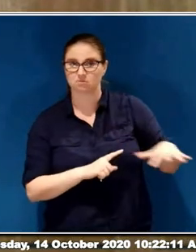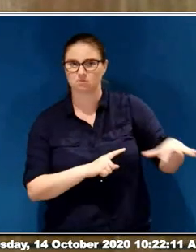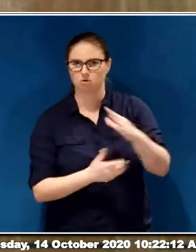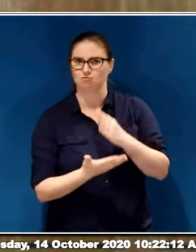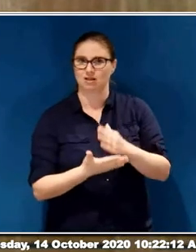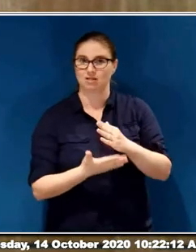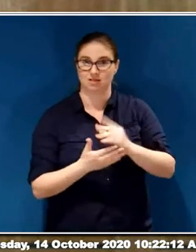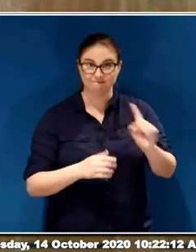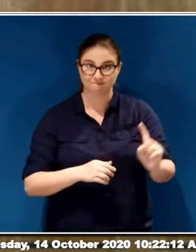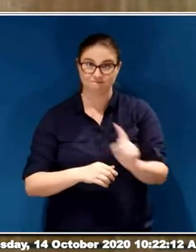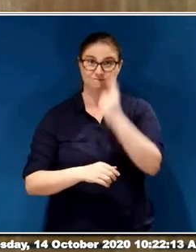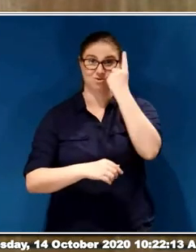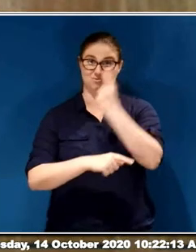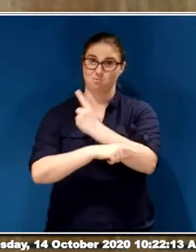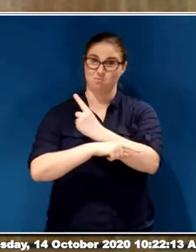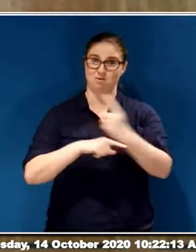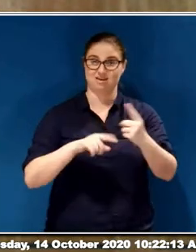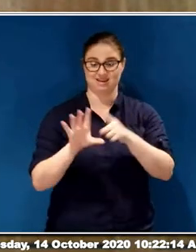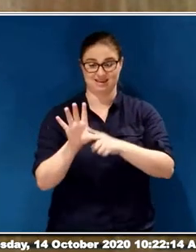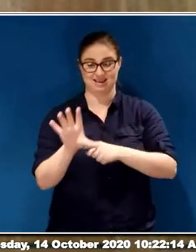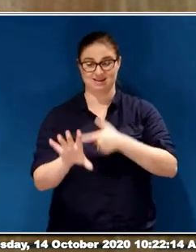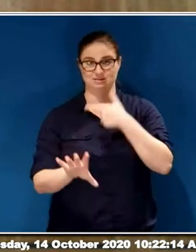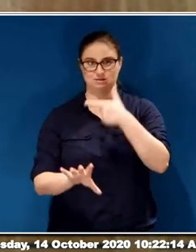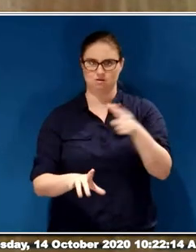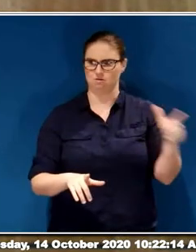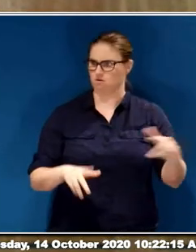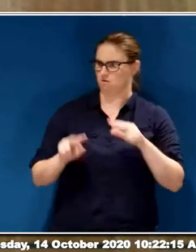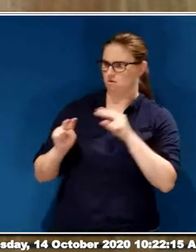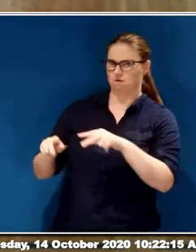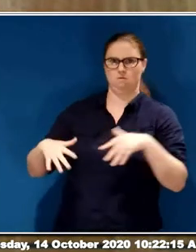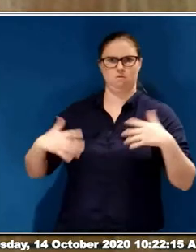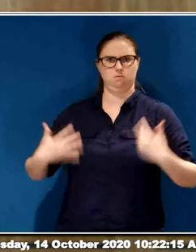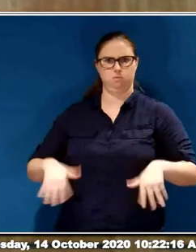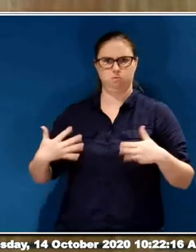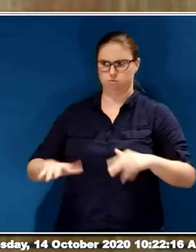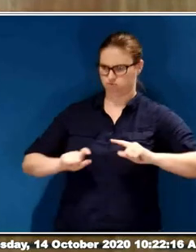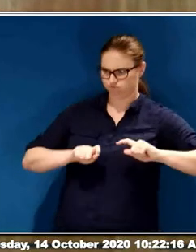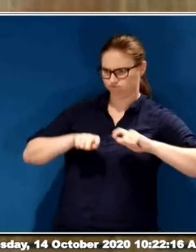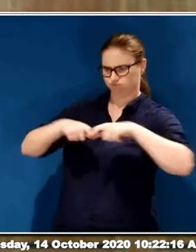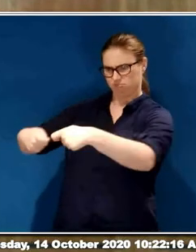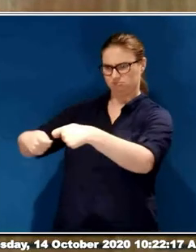he received a Student of the Week award for making such an amazing transition.